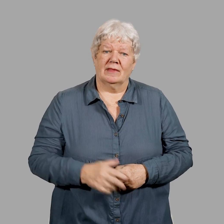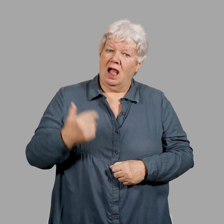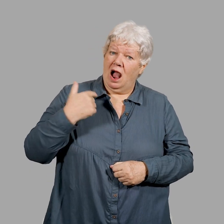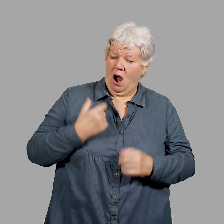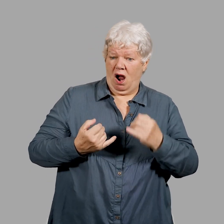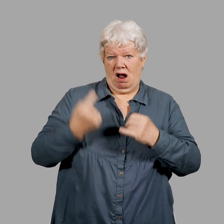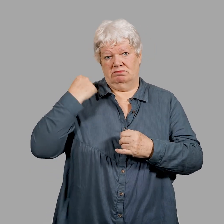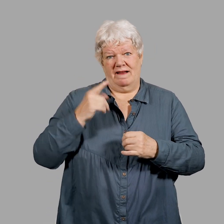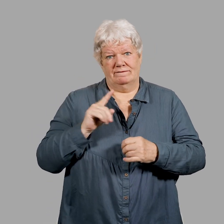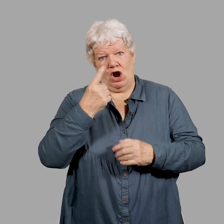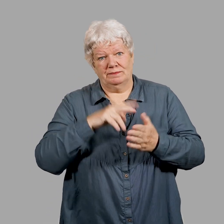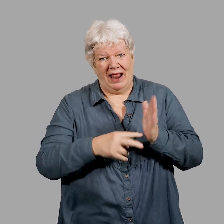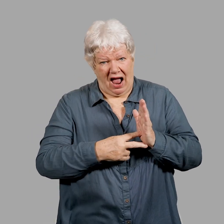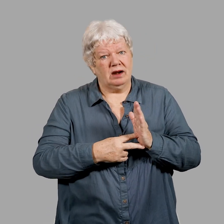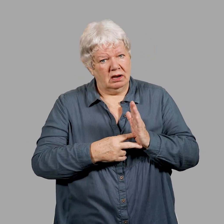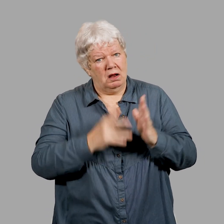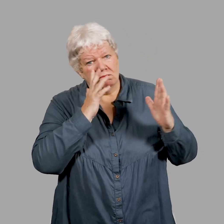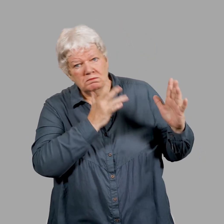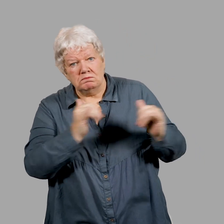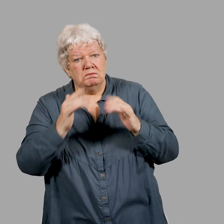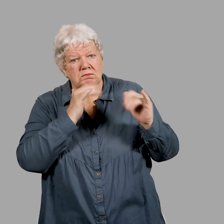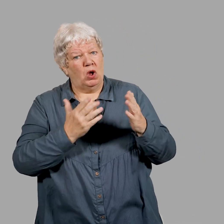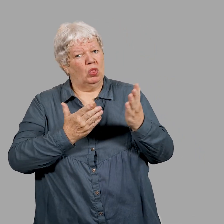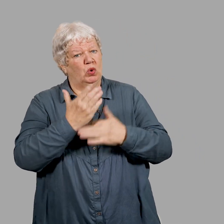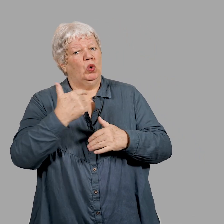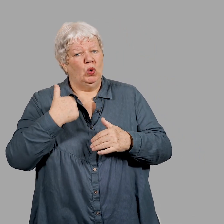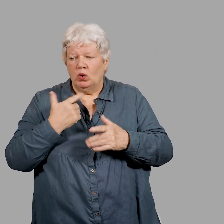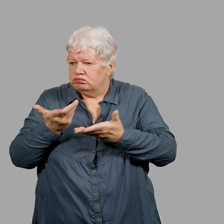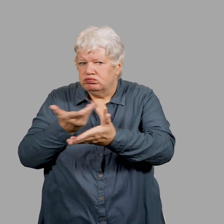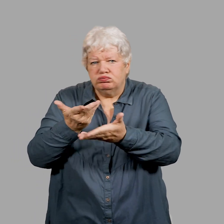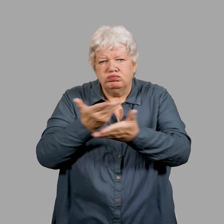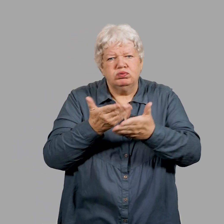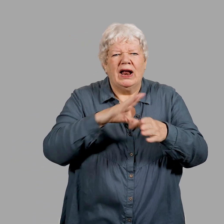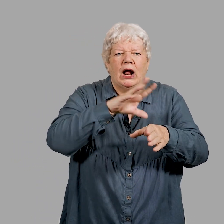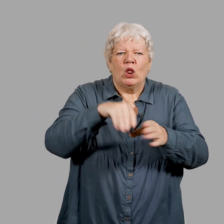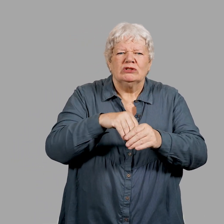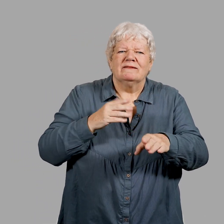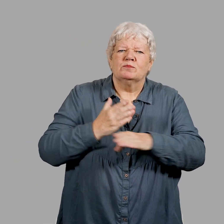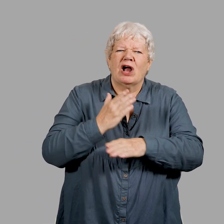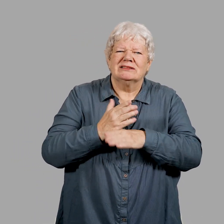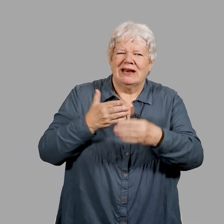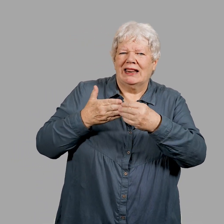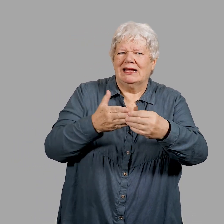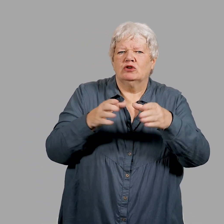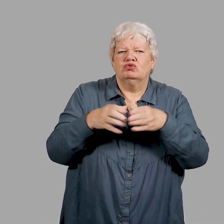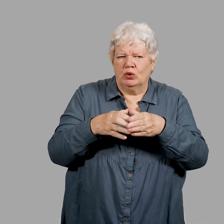Our previous plan was monitored primarily through discussions with our inclusive practice leads group,